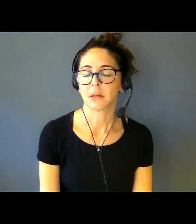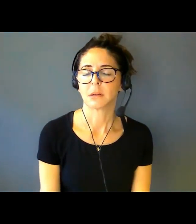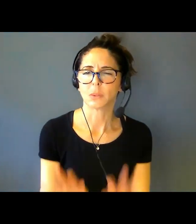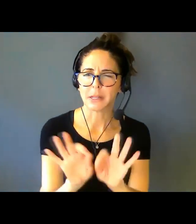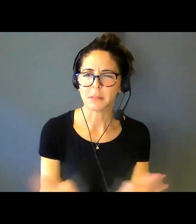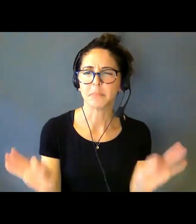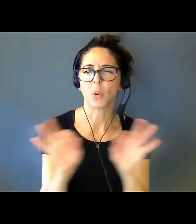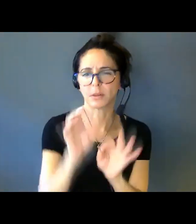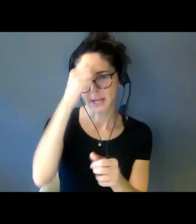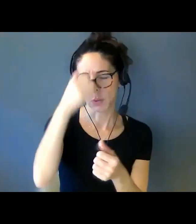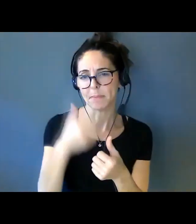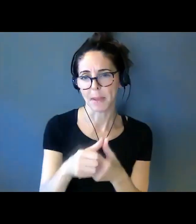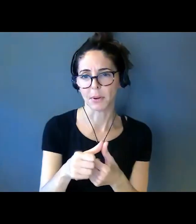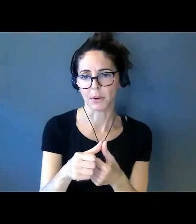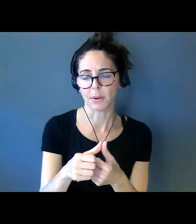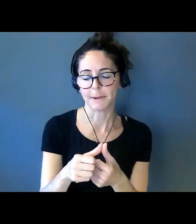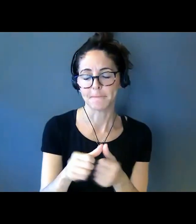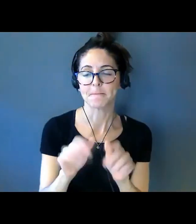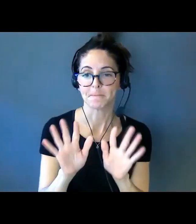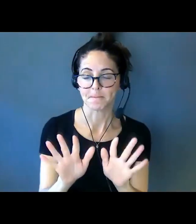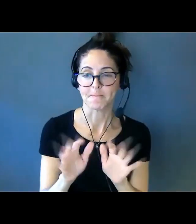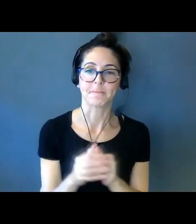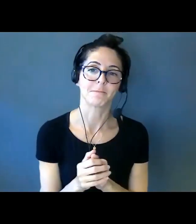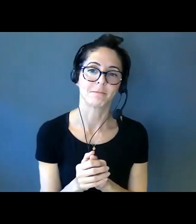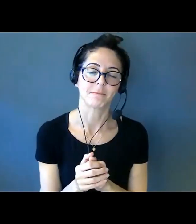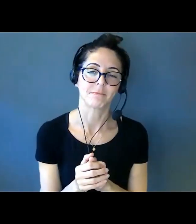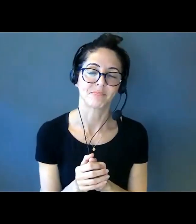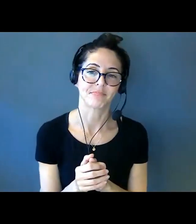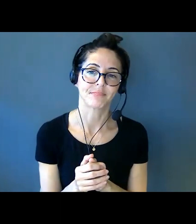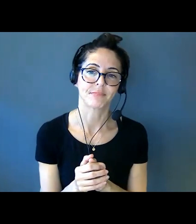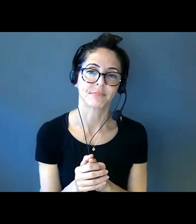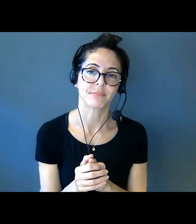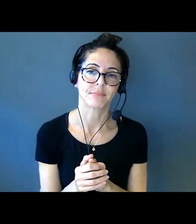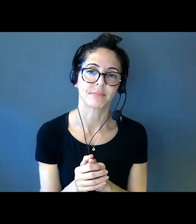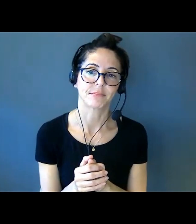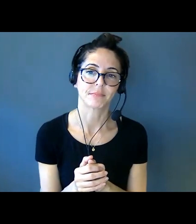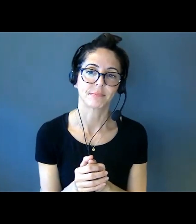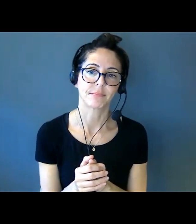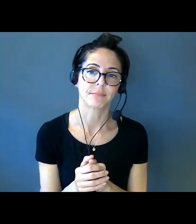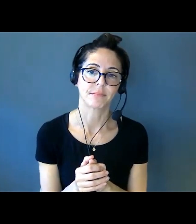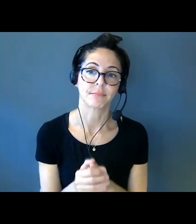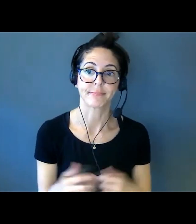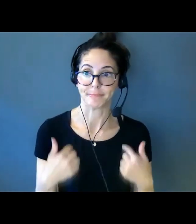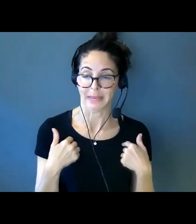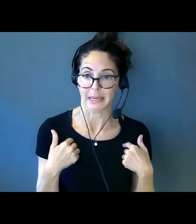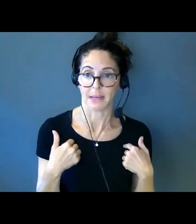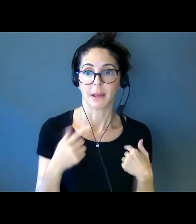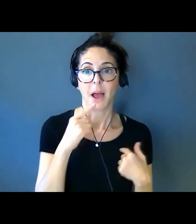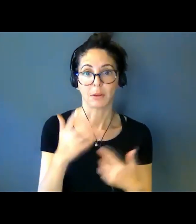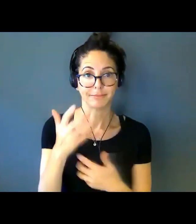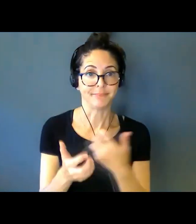while I will never be people from Ghana, but I can try to understand the challenge of Ghana, which